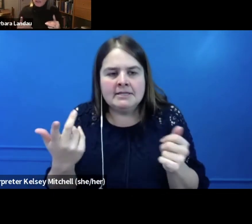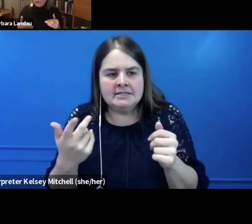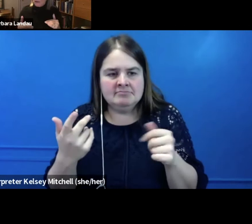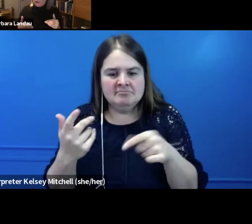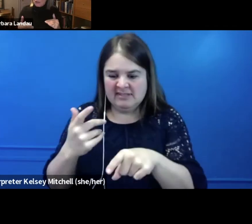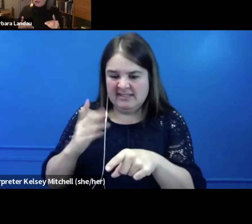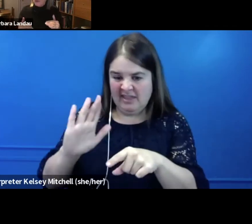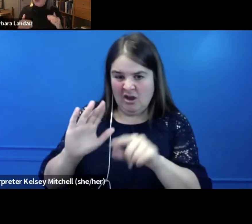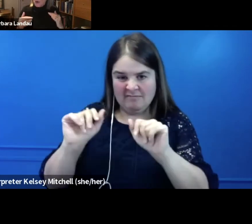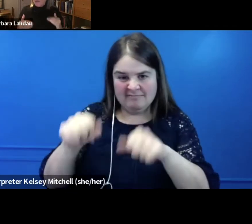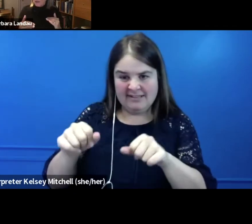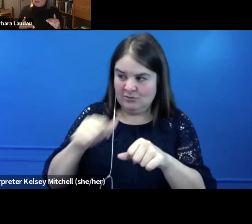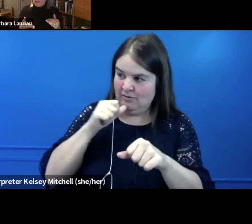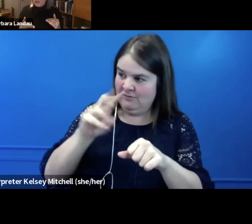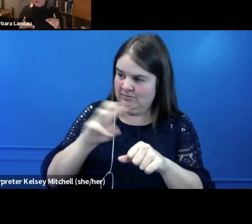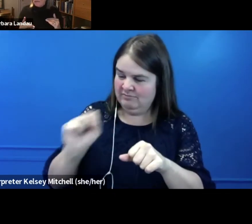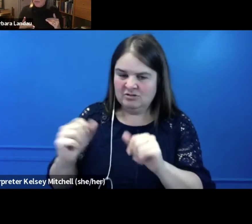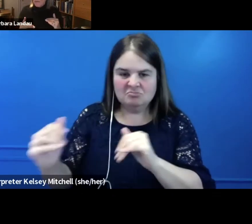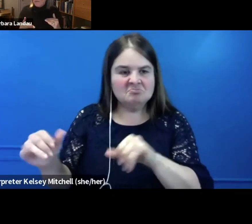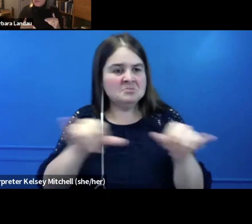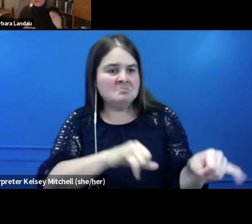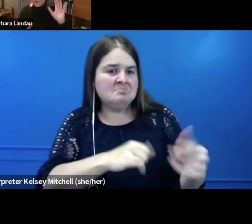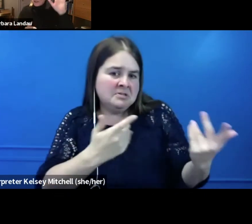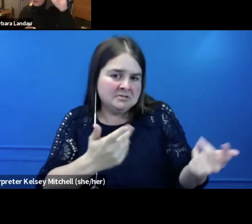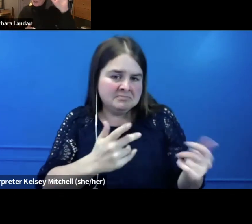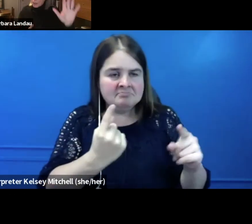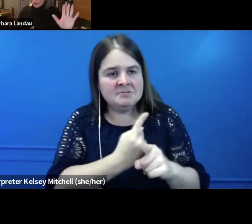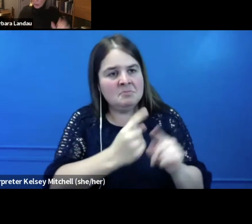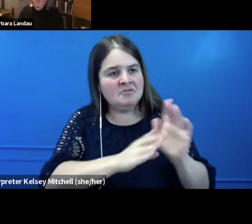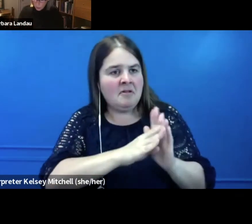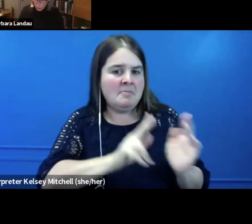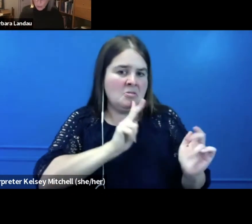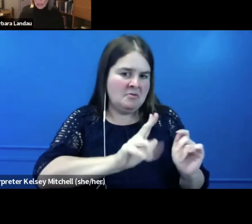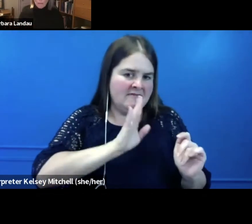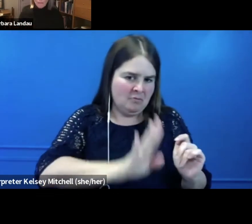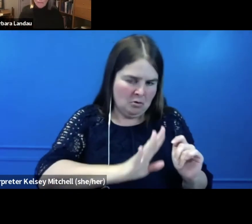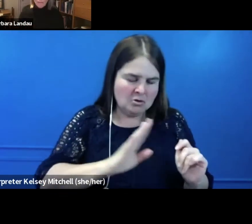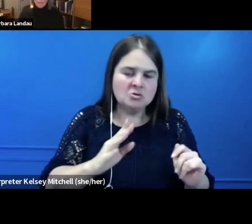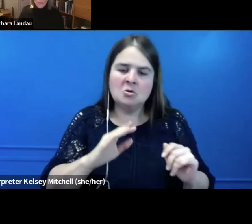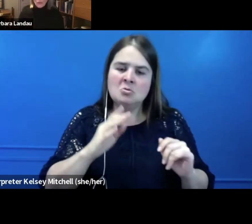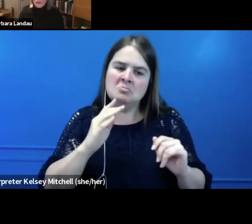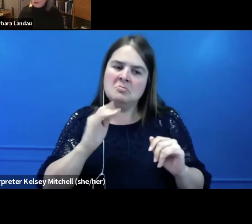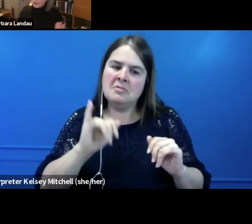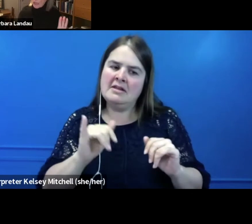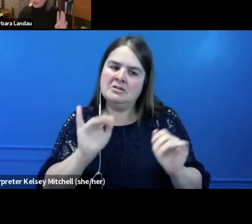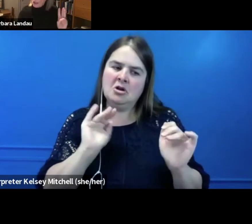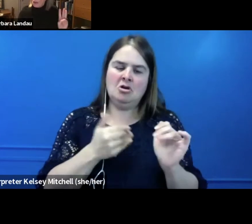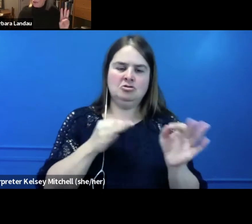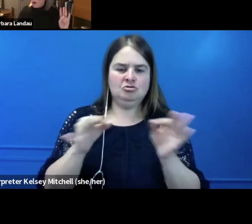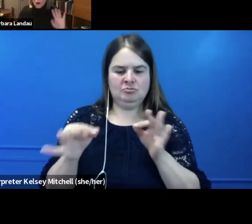developing children who are much much younger so that's going to be persistent structure again